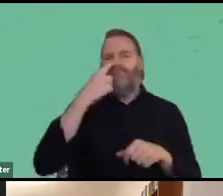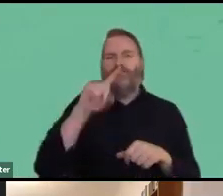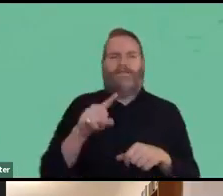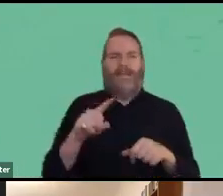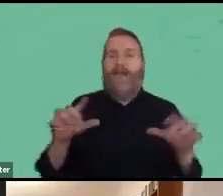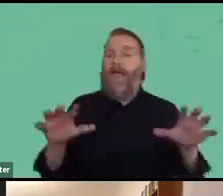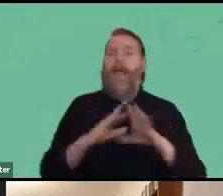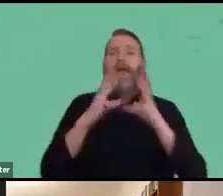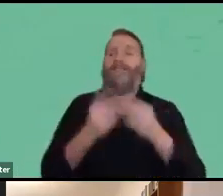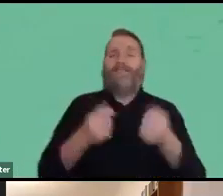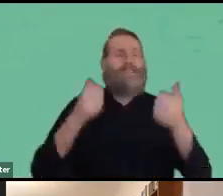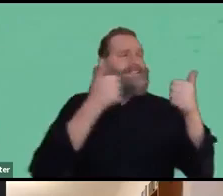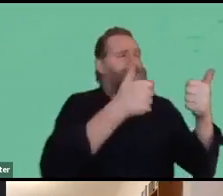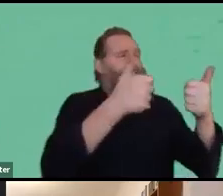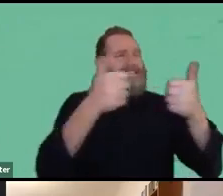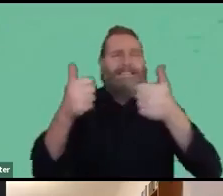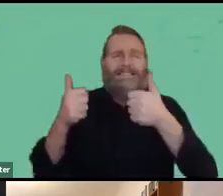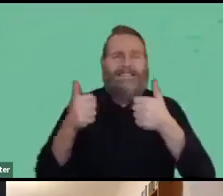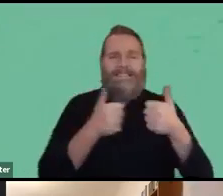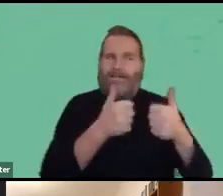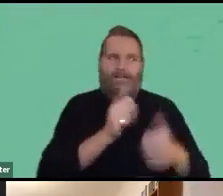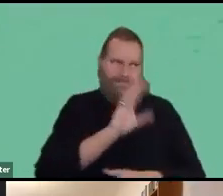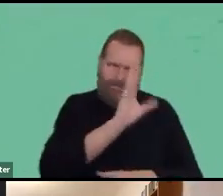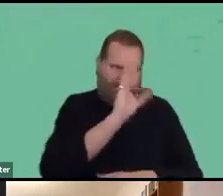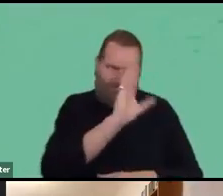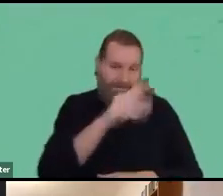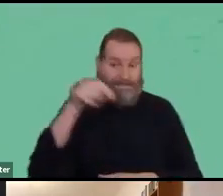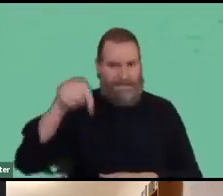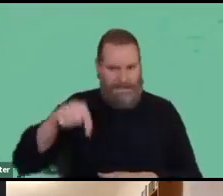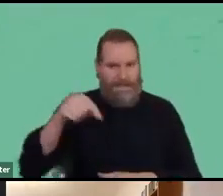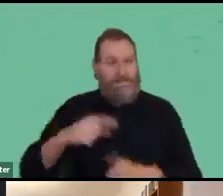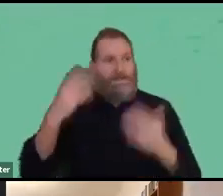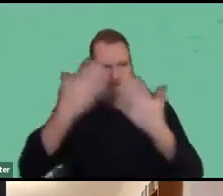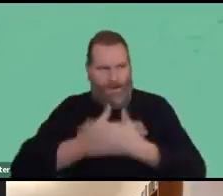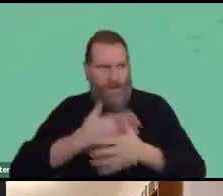we've got it on the record that's part of a debate now usually it's two sides of a debate you have a